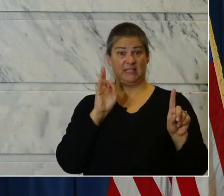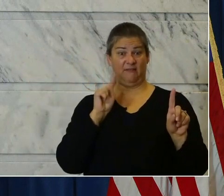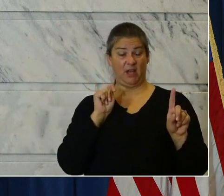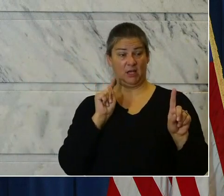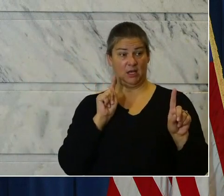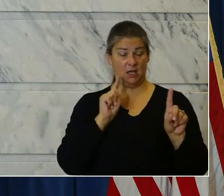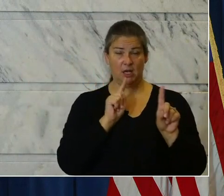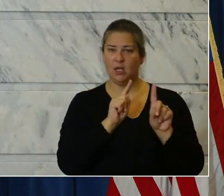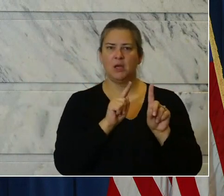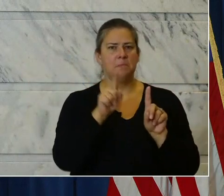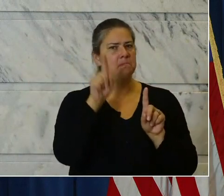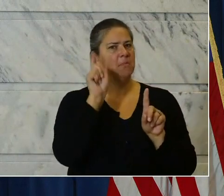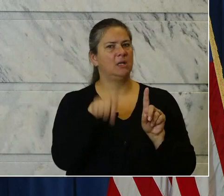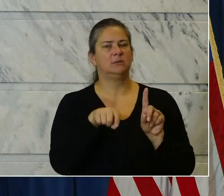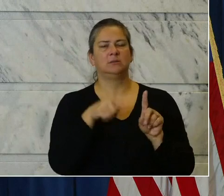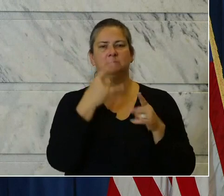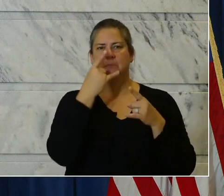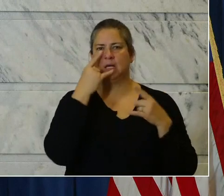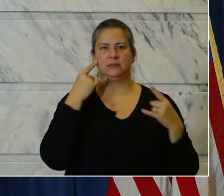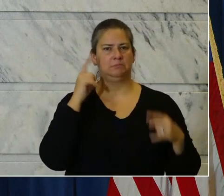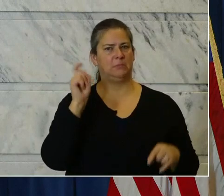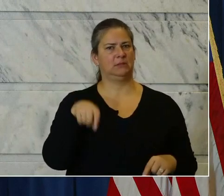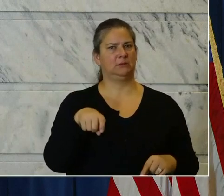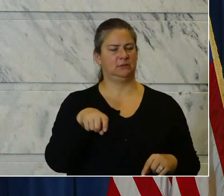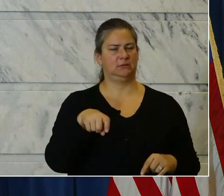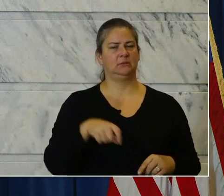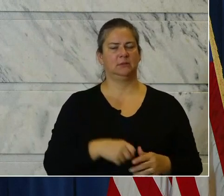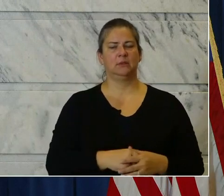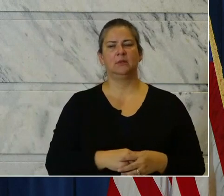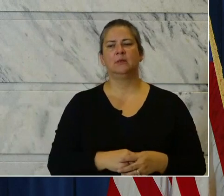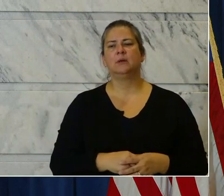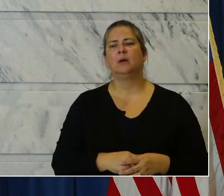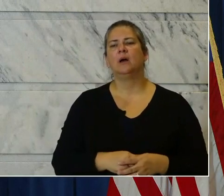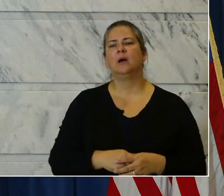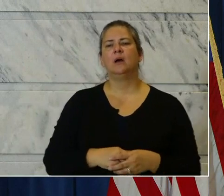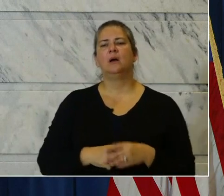TO GET WITHIN SIX FEET OF